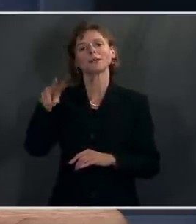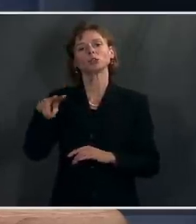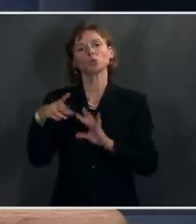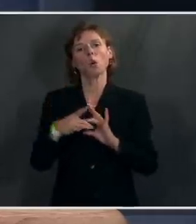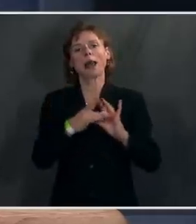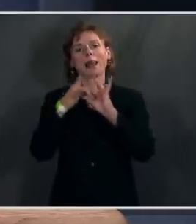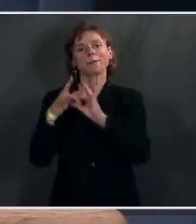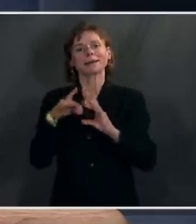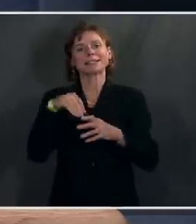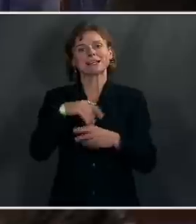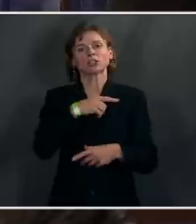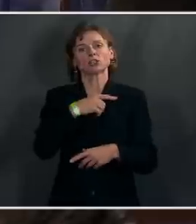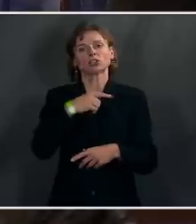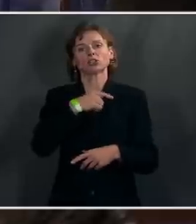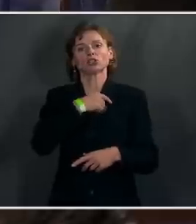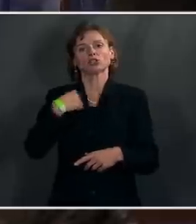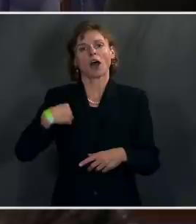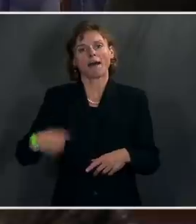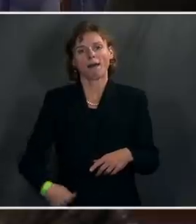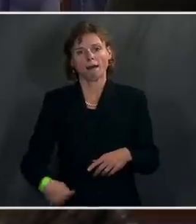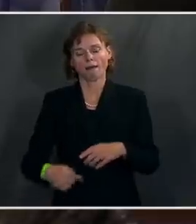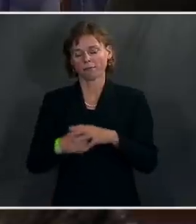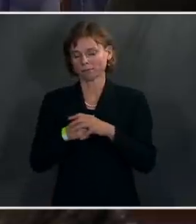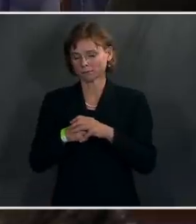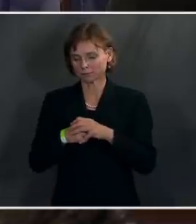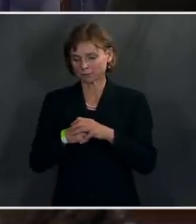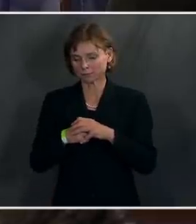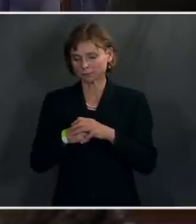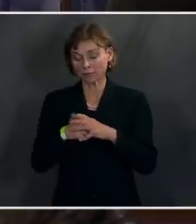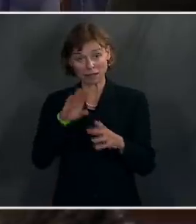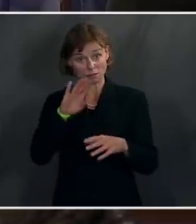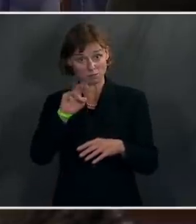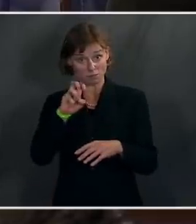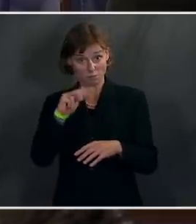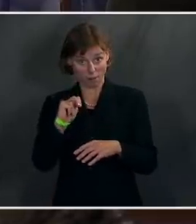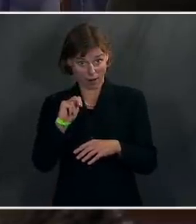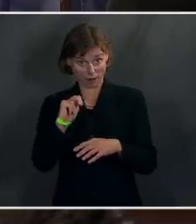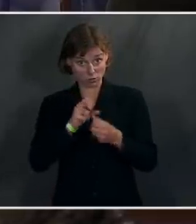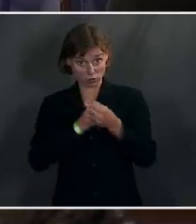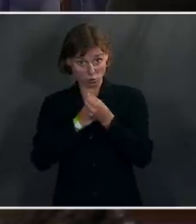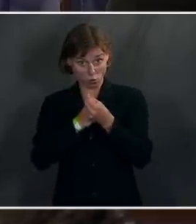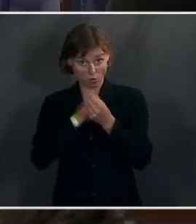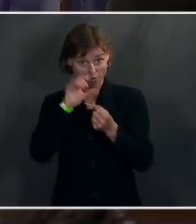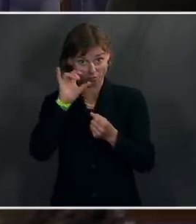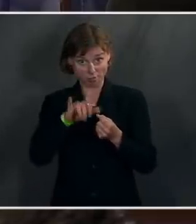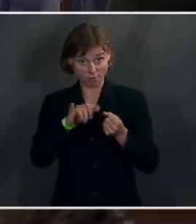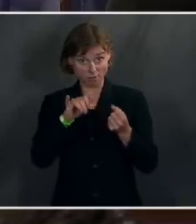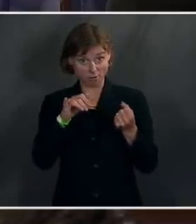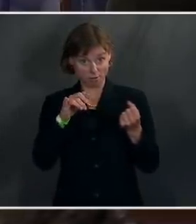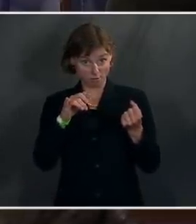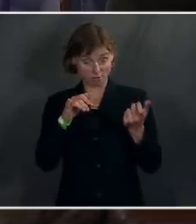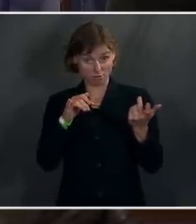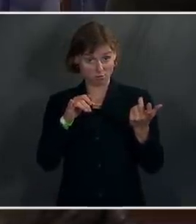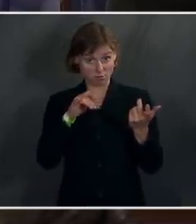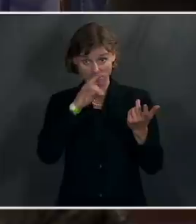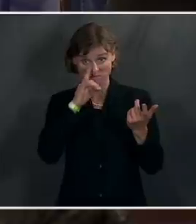of the genocide designation there, does President Biden supporter calls to perhaps find a new host country?